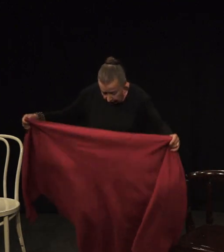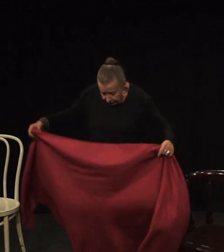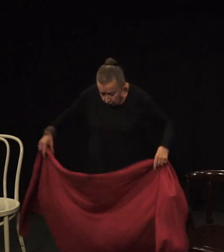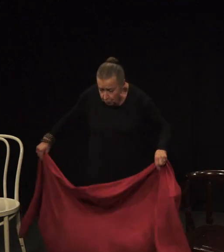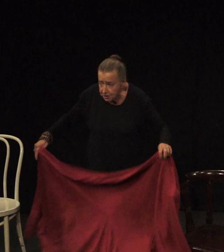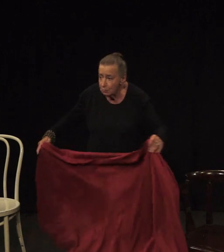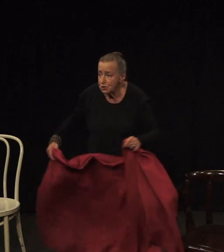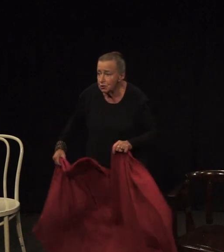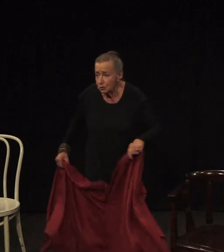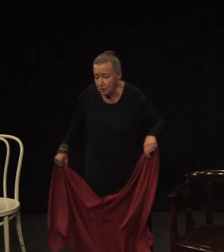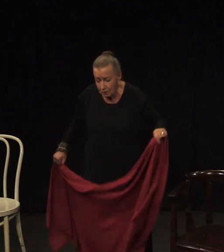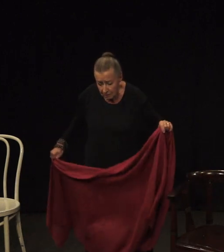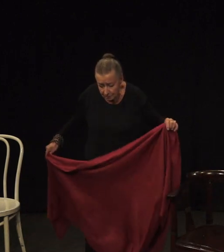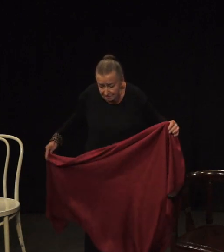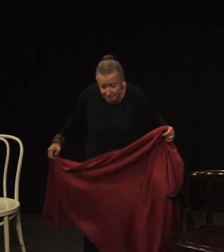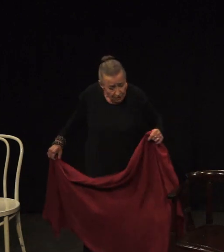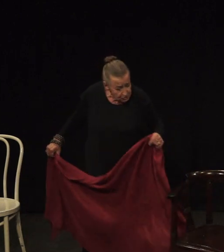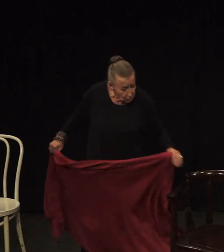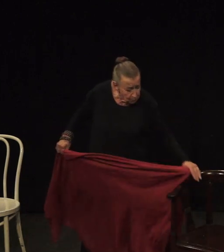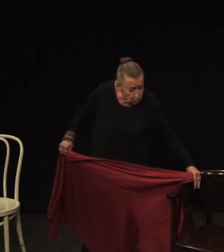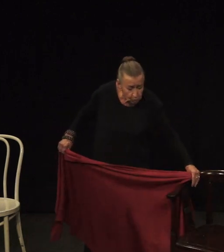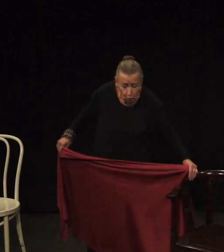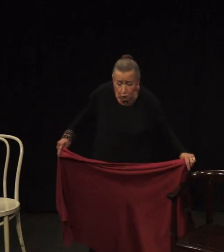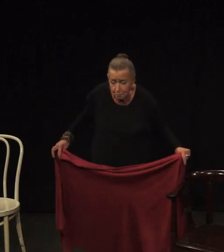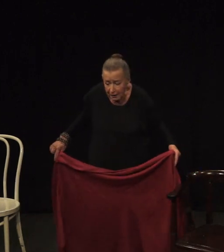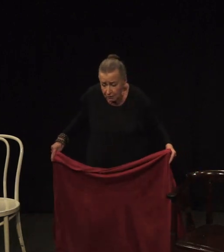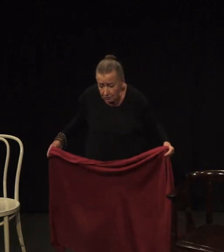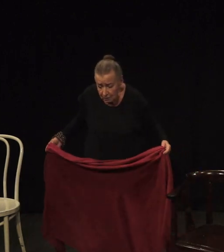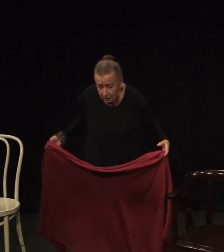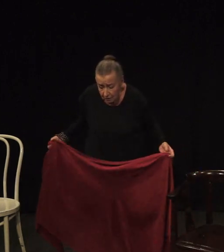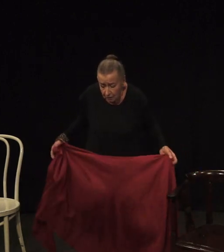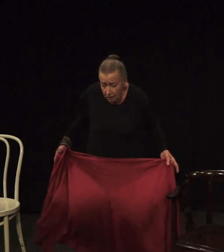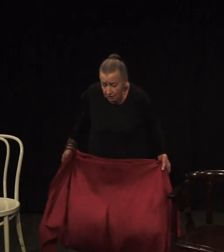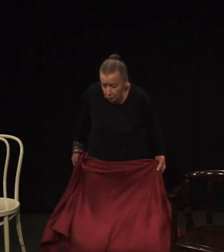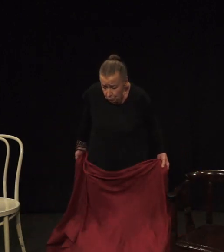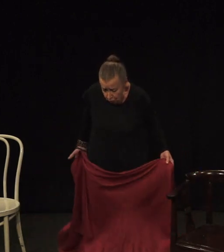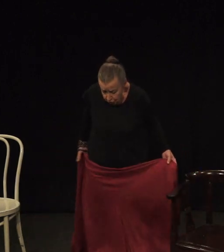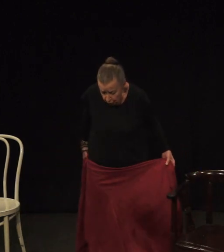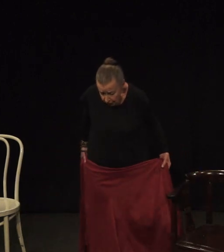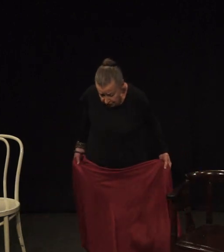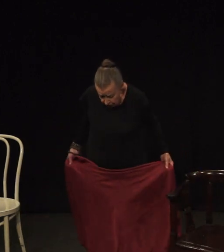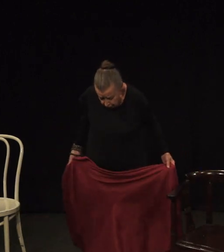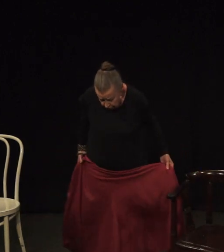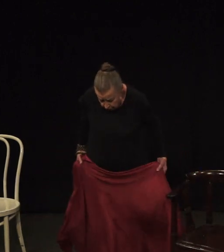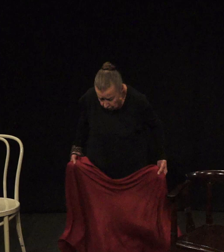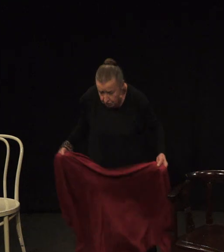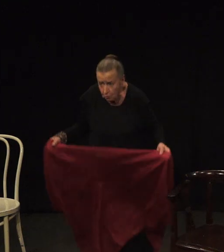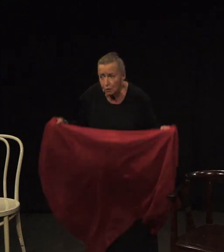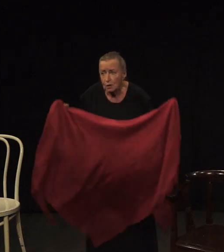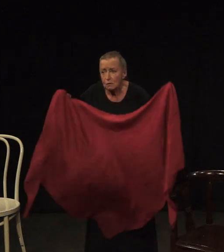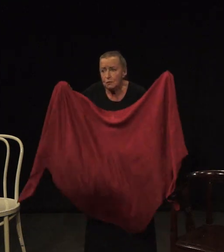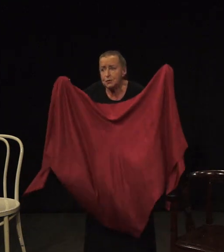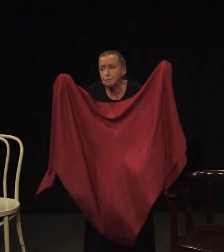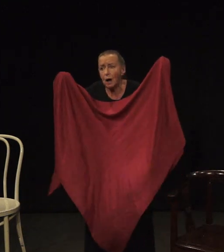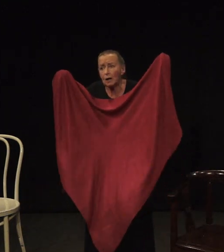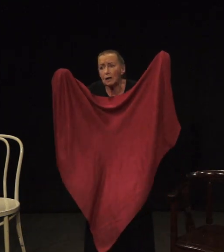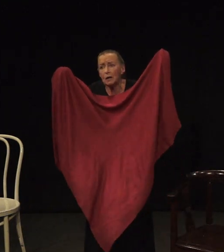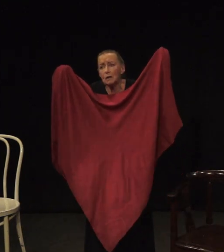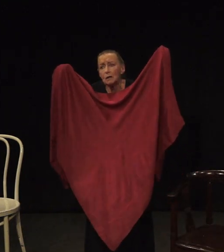Tadeusz, lost in his thoughts, had gone two yards at most when something blocked his path. It was a ghost.